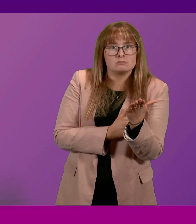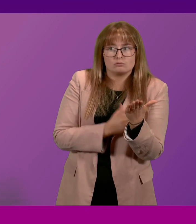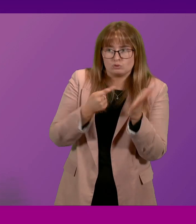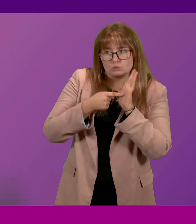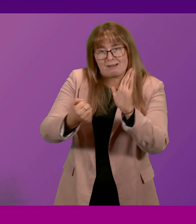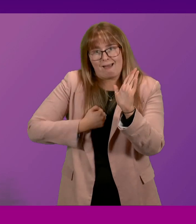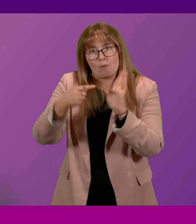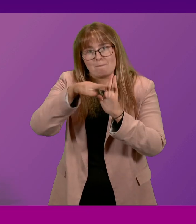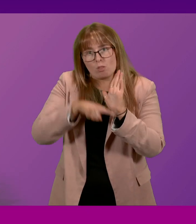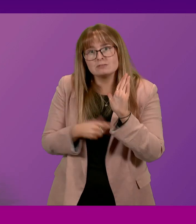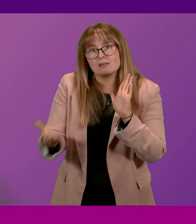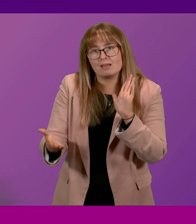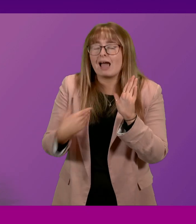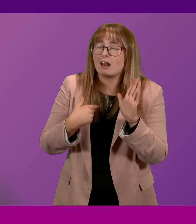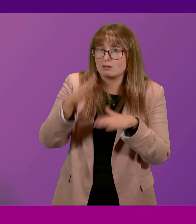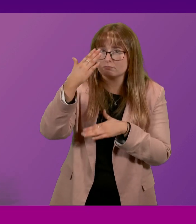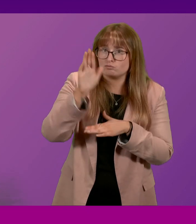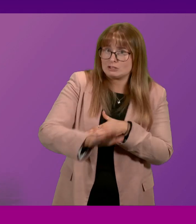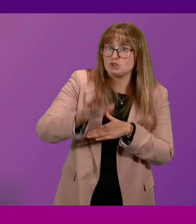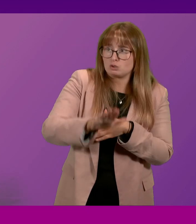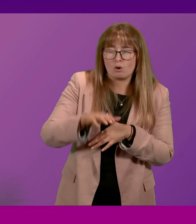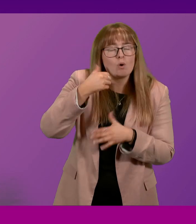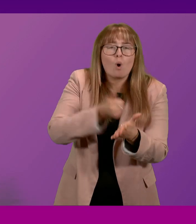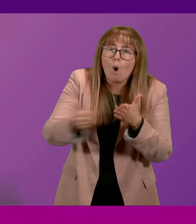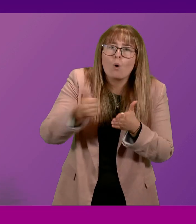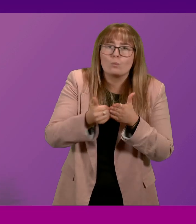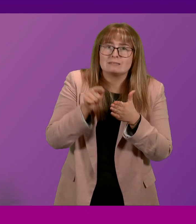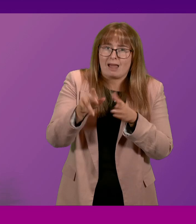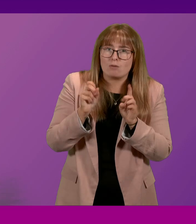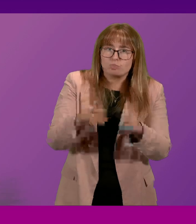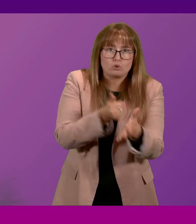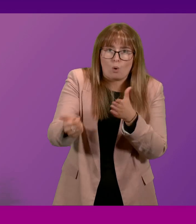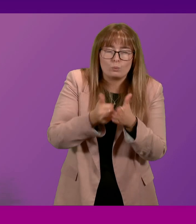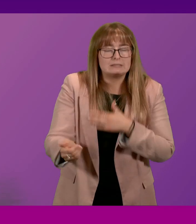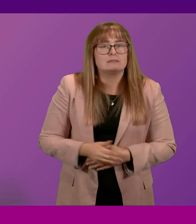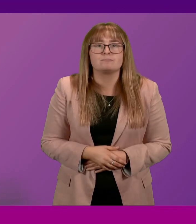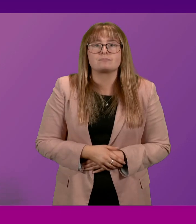and I assure Lorna Slater and other members that I will always take that approach.